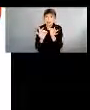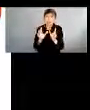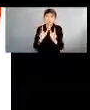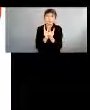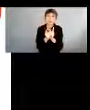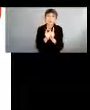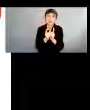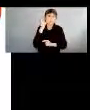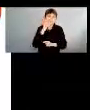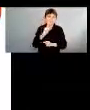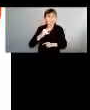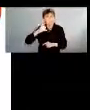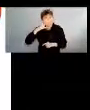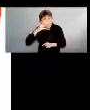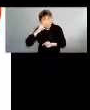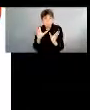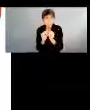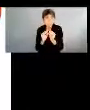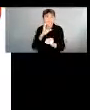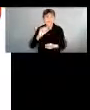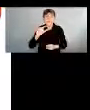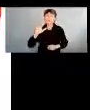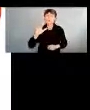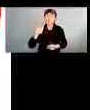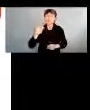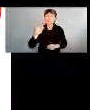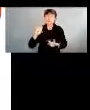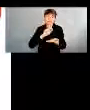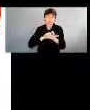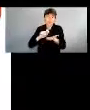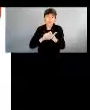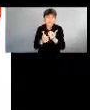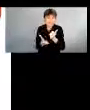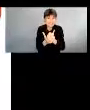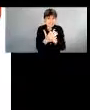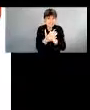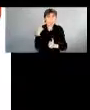and grant writing assistance if you need help. As the program specialist, I’ll make myself